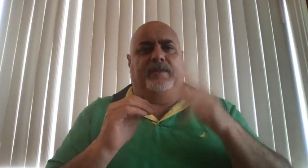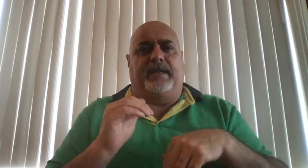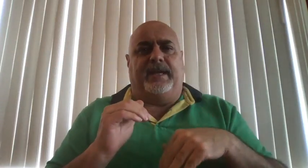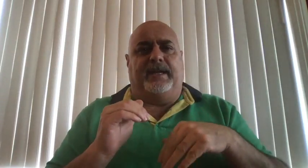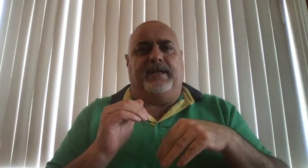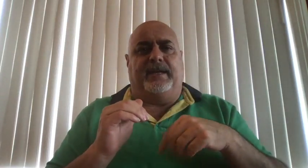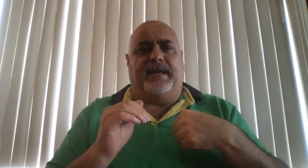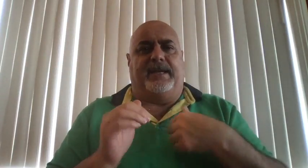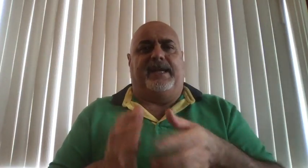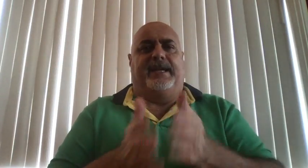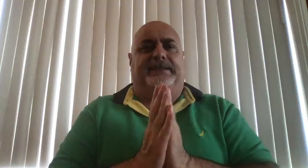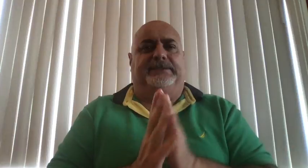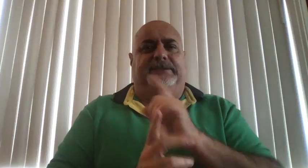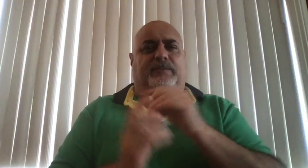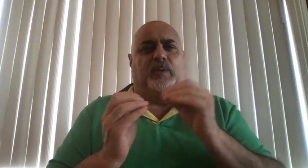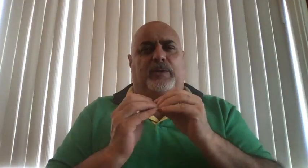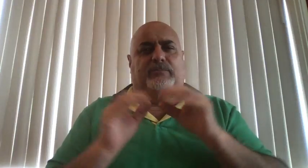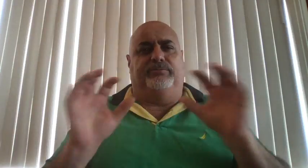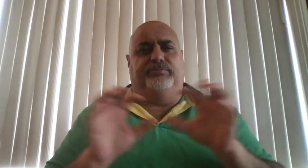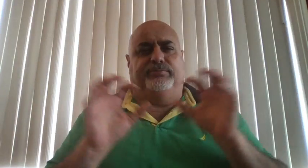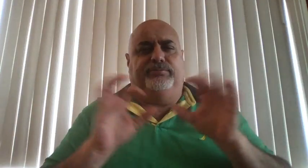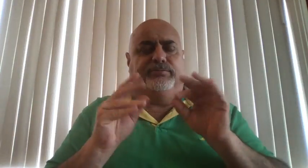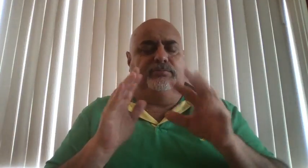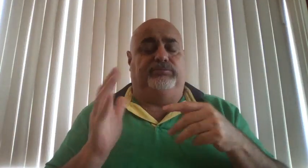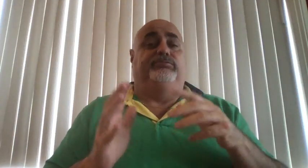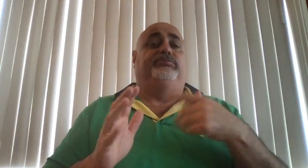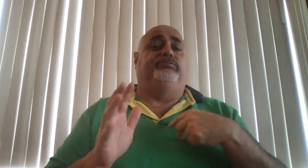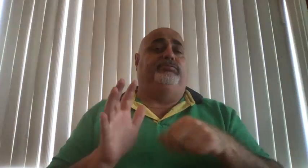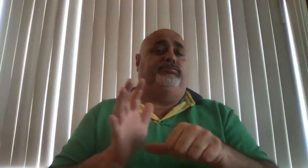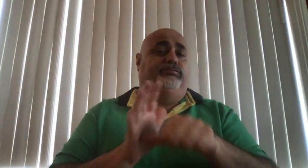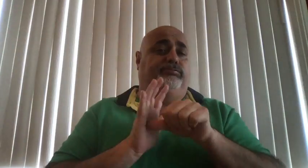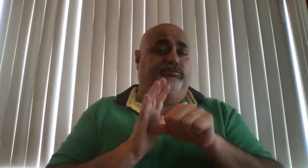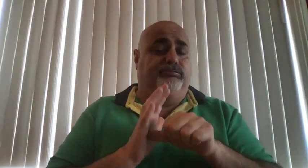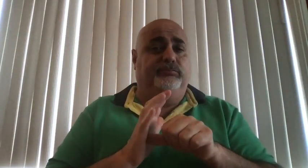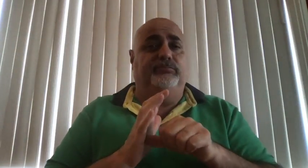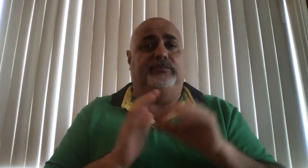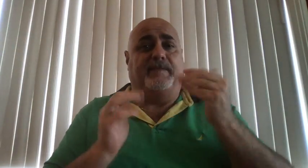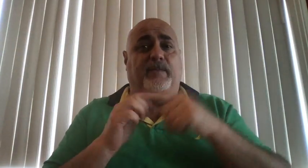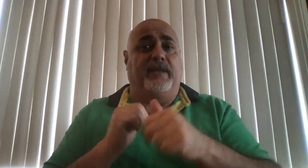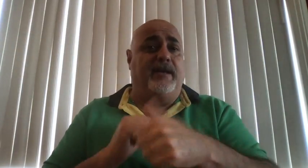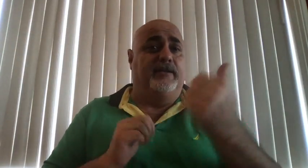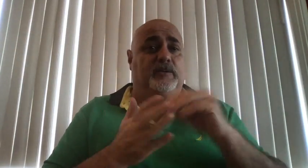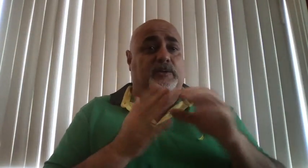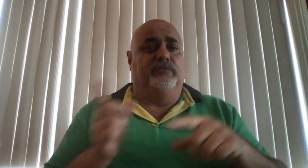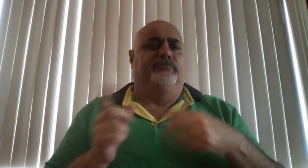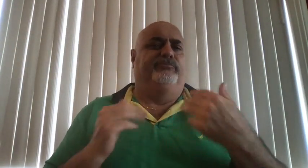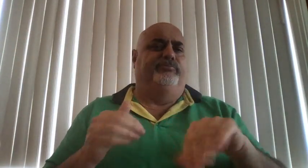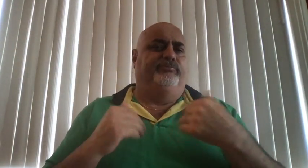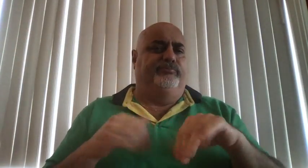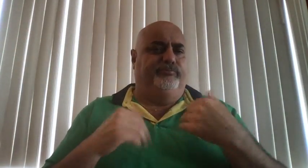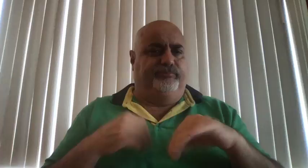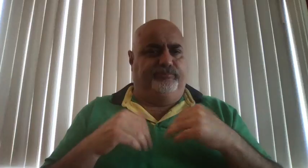and they went above and beyond. I mean truly impressive. They stood apart from their